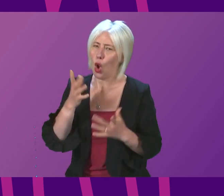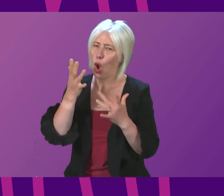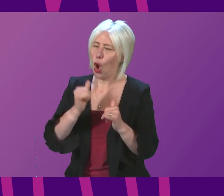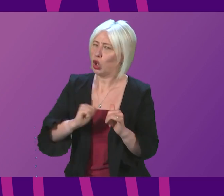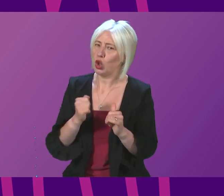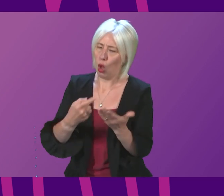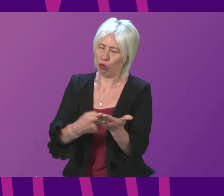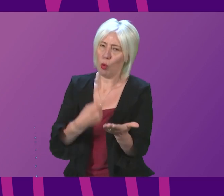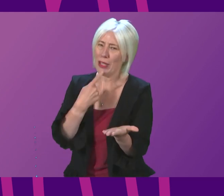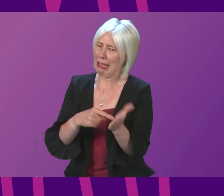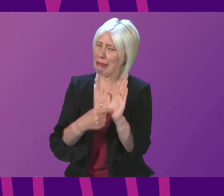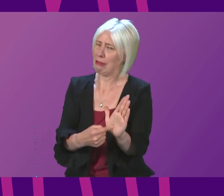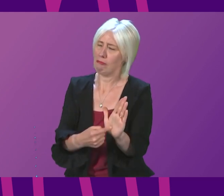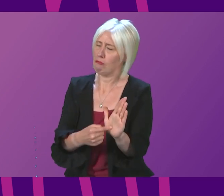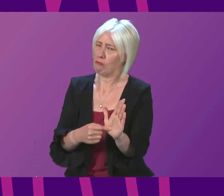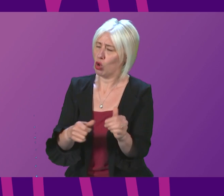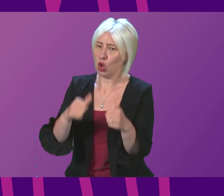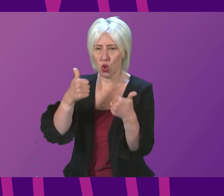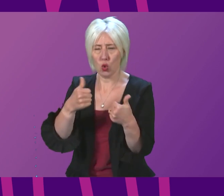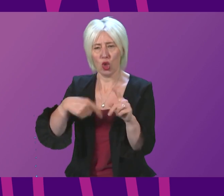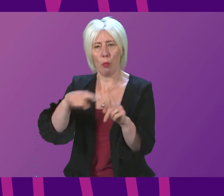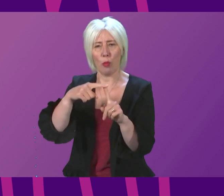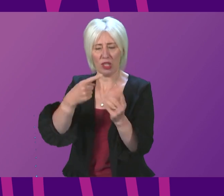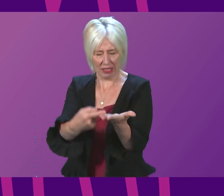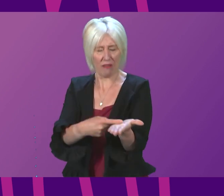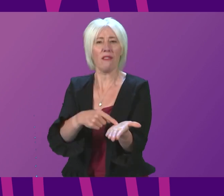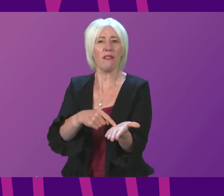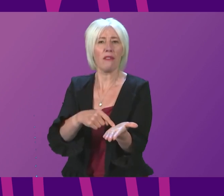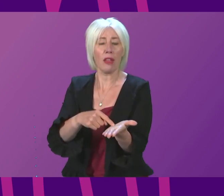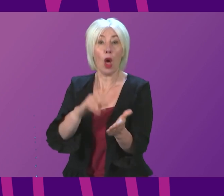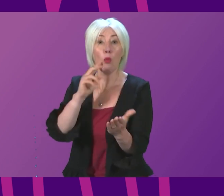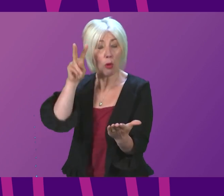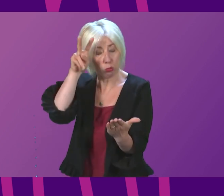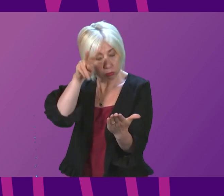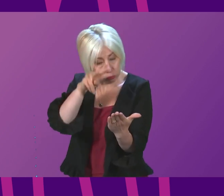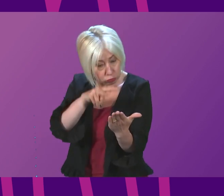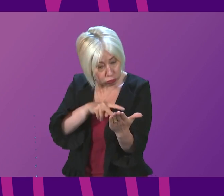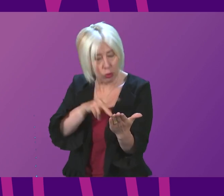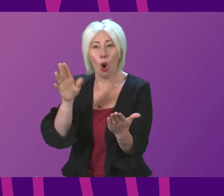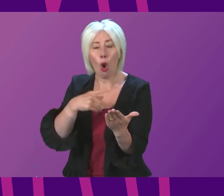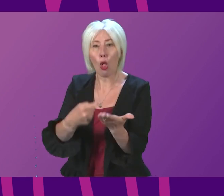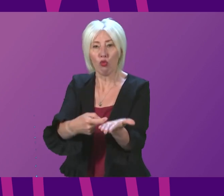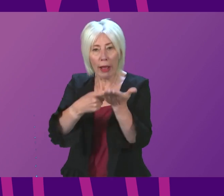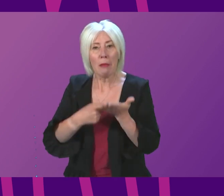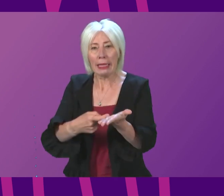It is a very good and positive report, and we will pay very close attention to the recommendations that it makes.